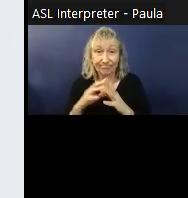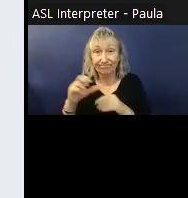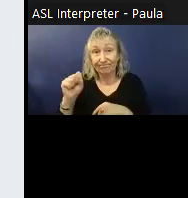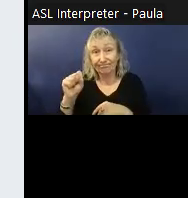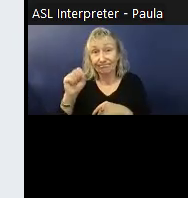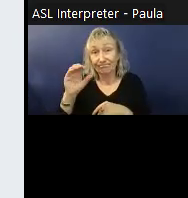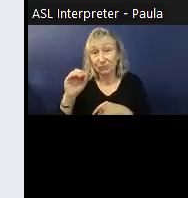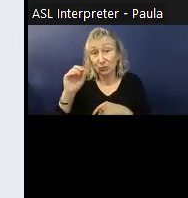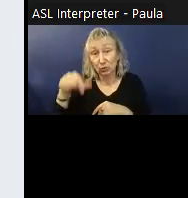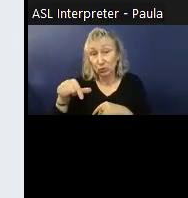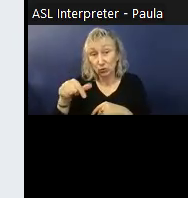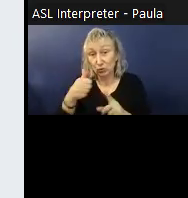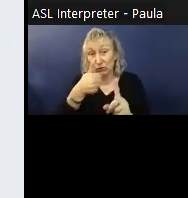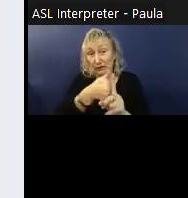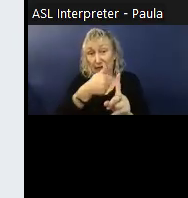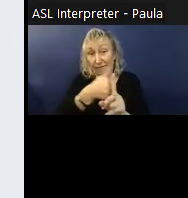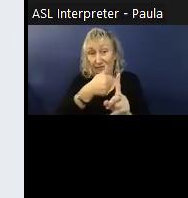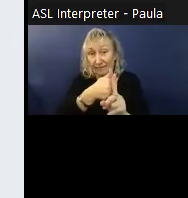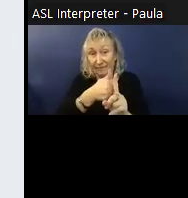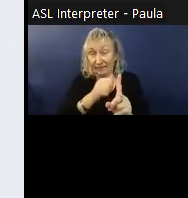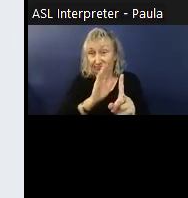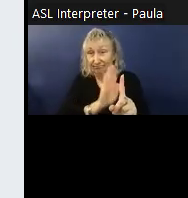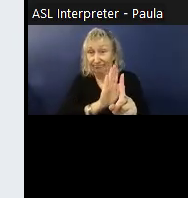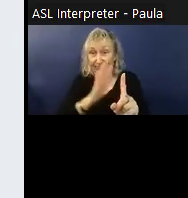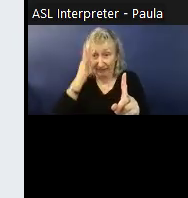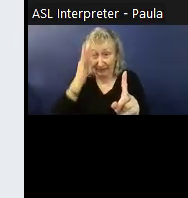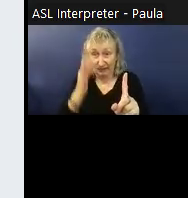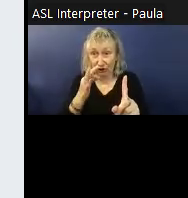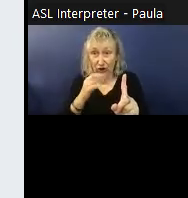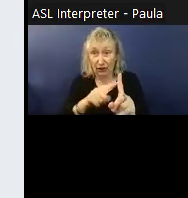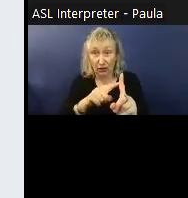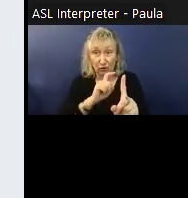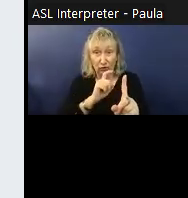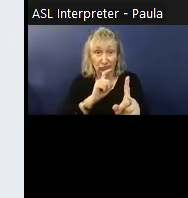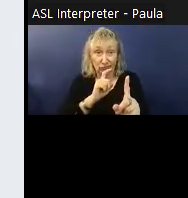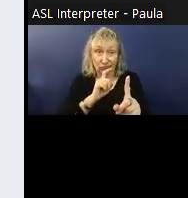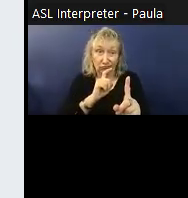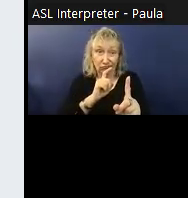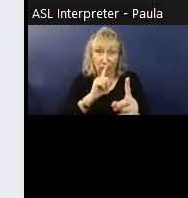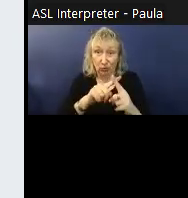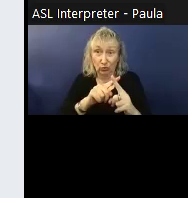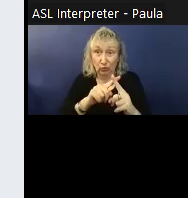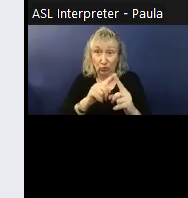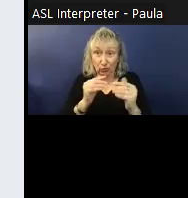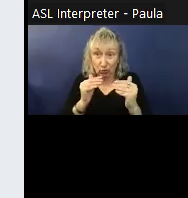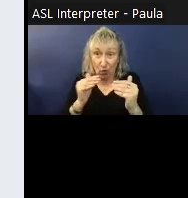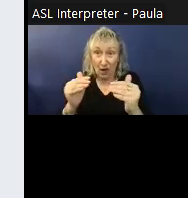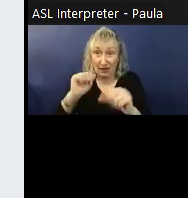those based upon their rules, not ours.